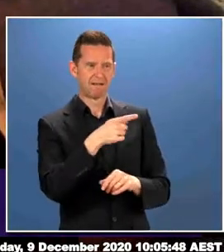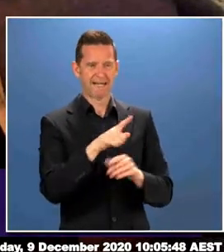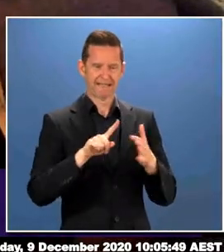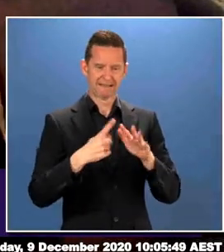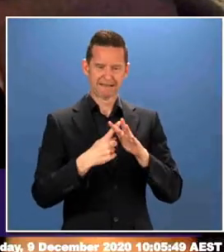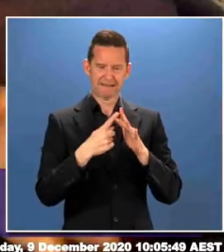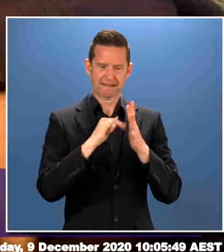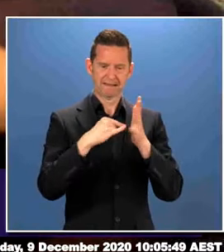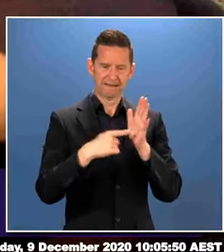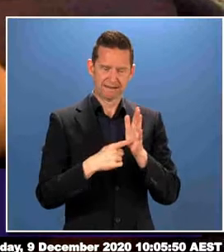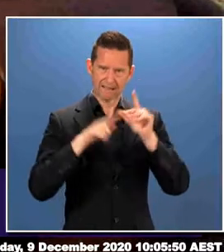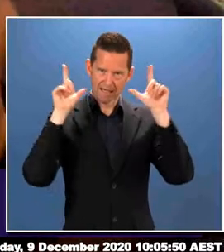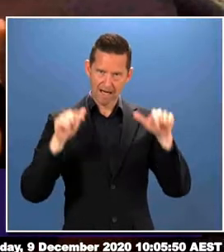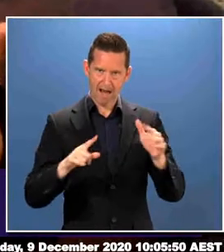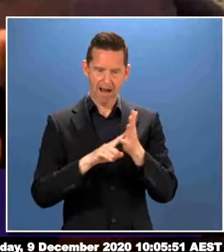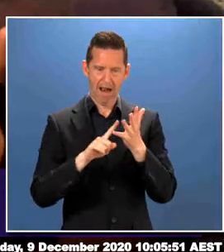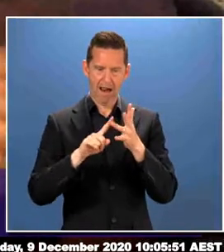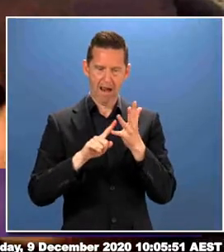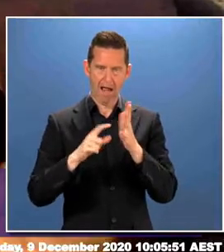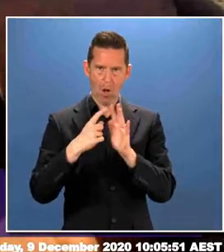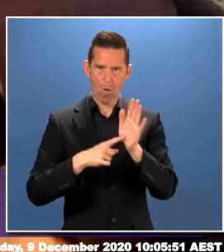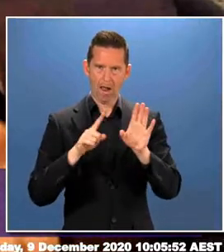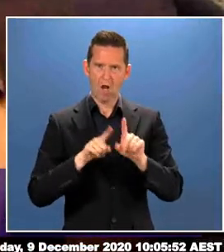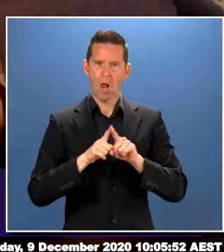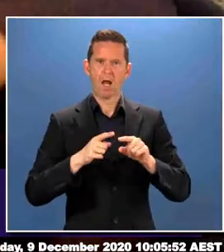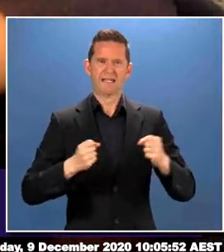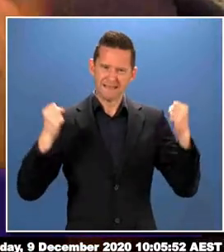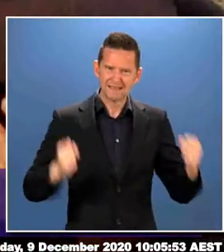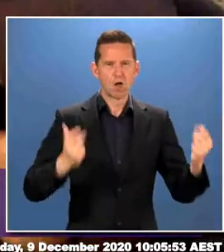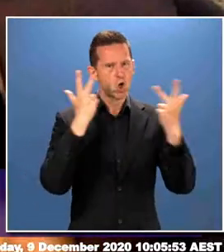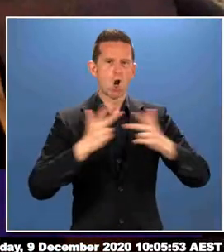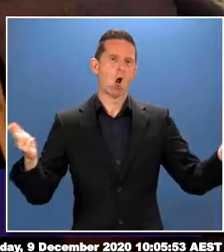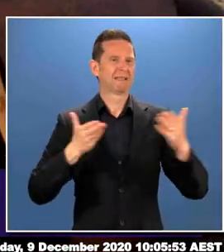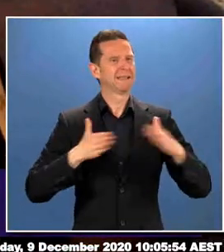It's a theme that came through latently in the Summit in the sense that